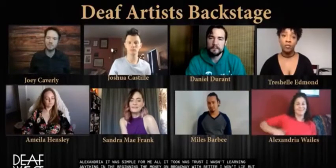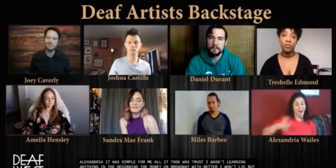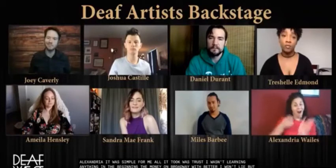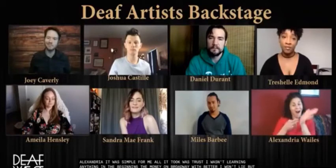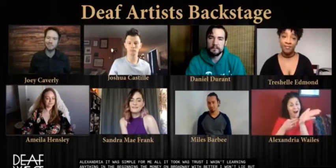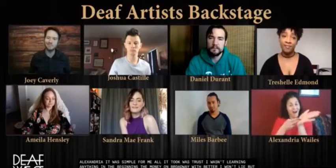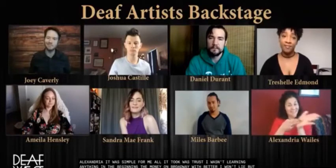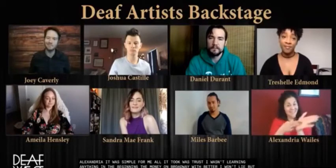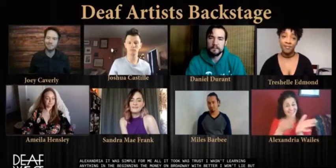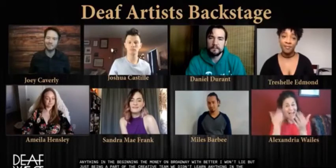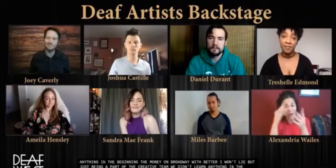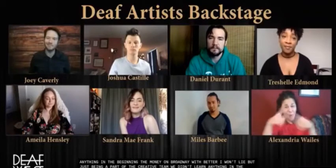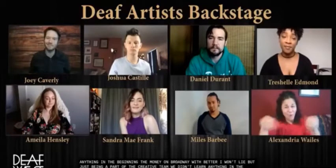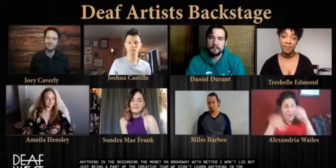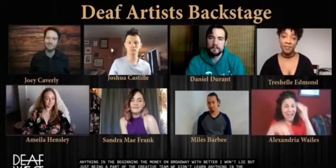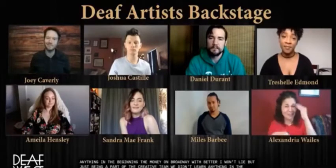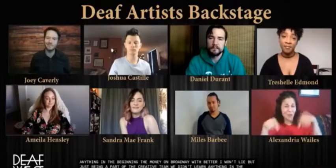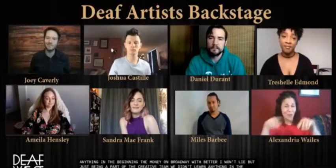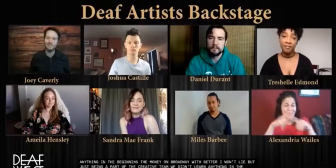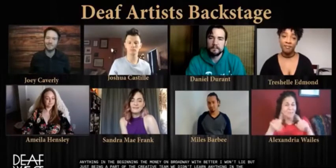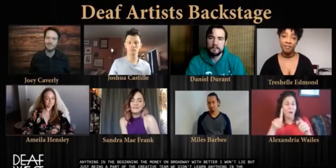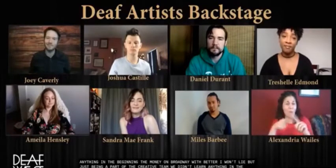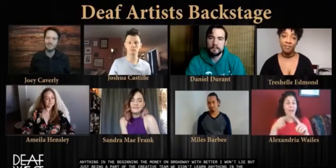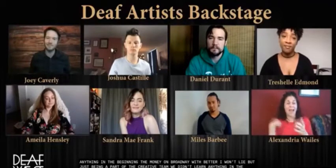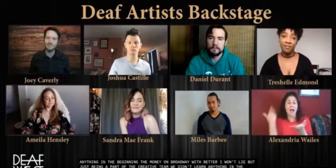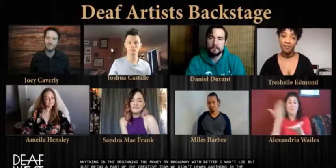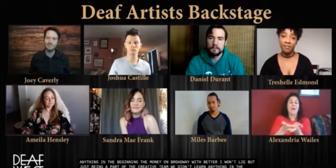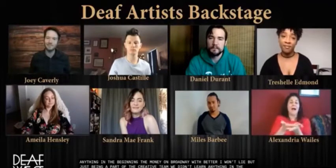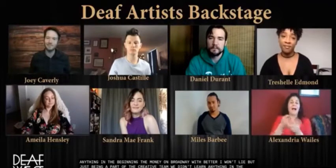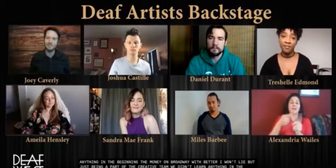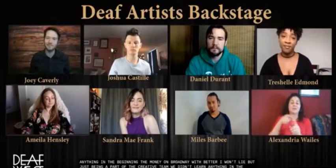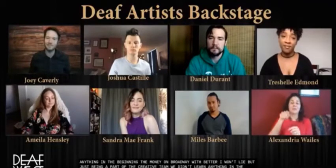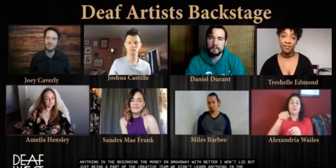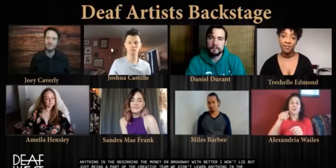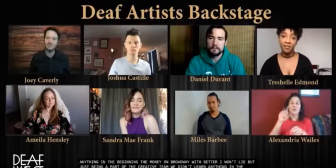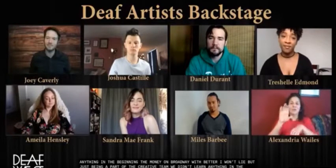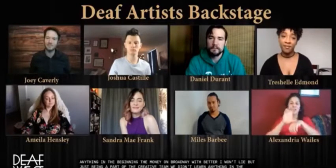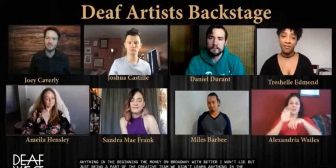It wasn't knowledge. It wasn't logic. It was a gut feeling that this would work out.